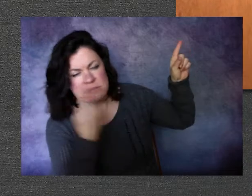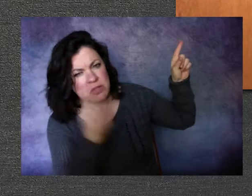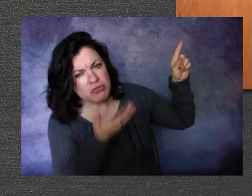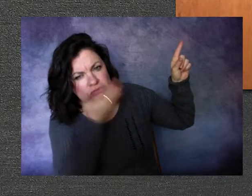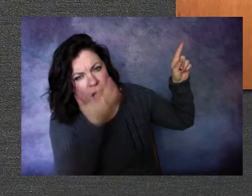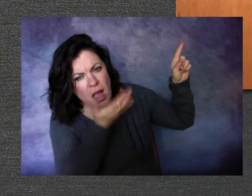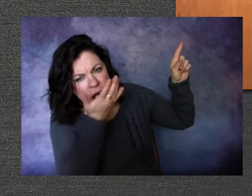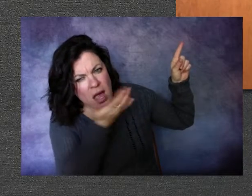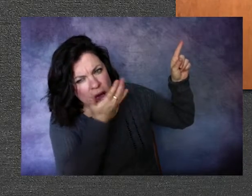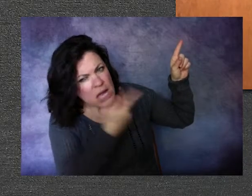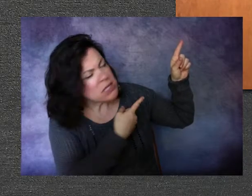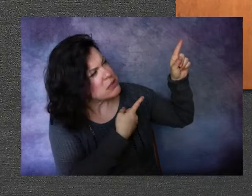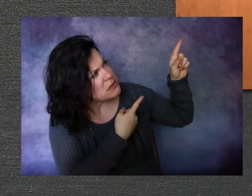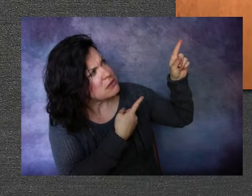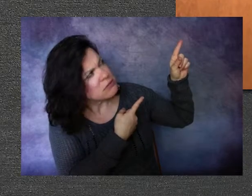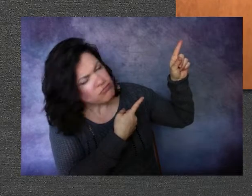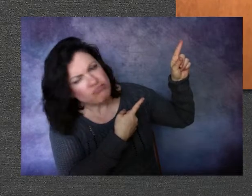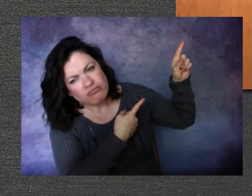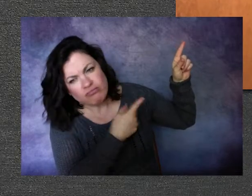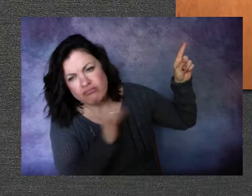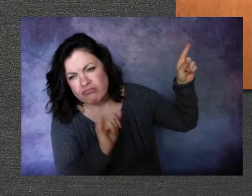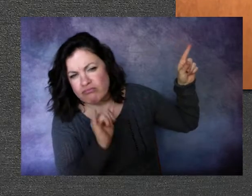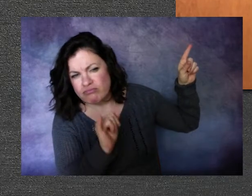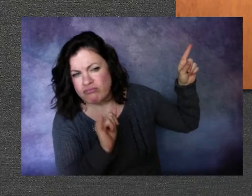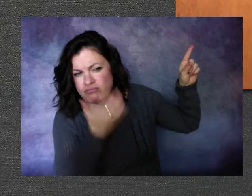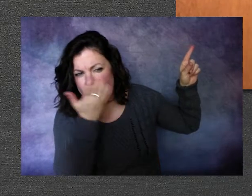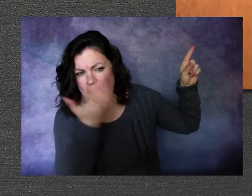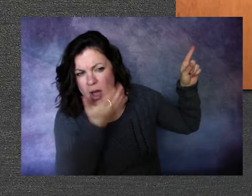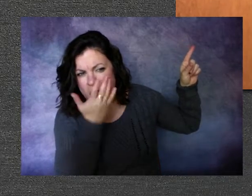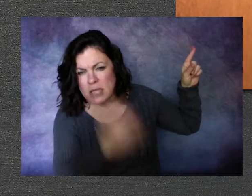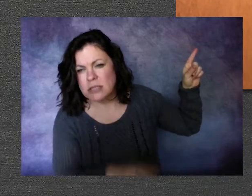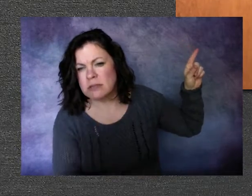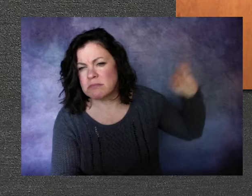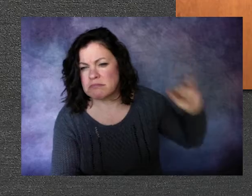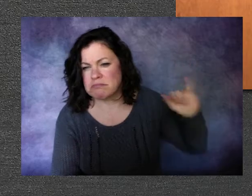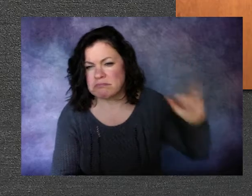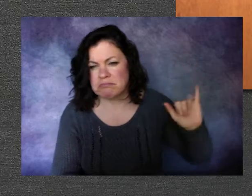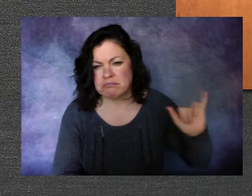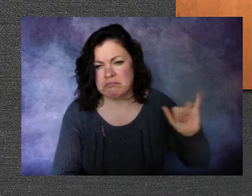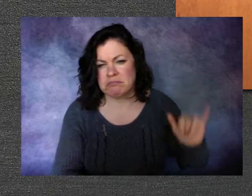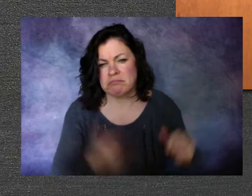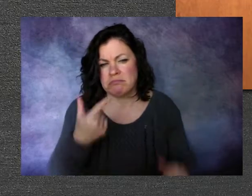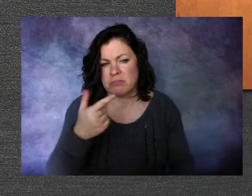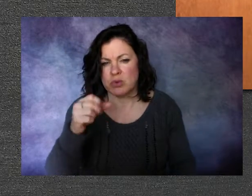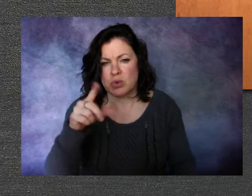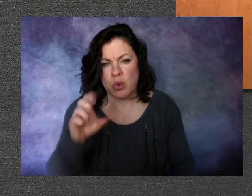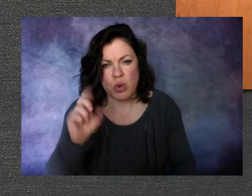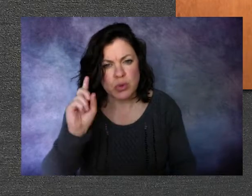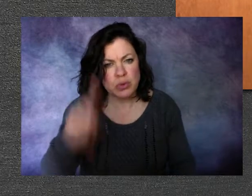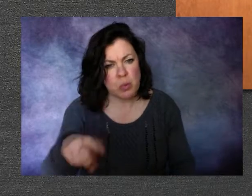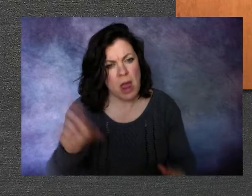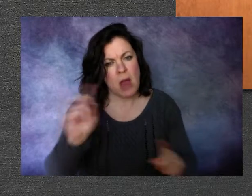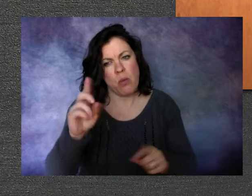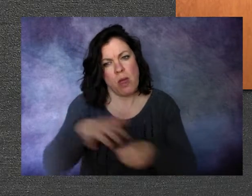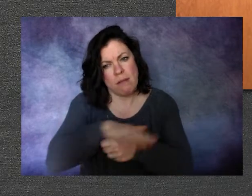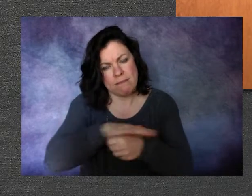All right, we have some grass. I see some grass. Do you see that, friends? Do you see some grass? Okay, George is somewhere where there's grass and,